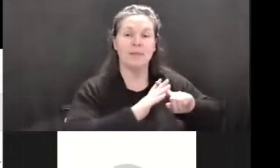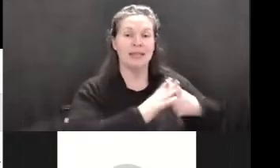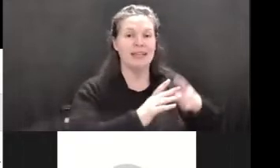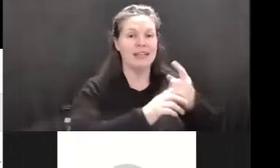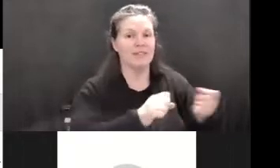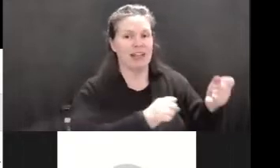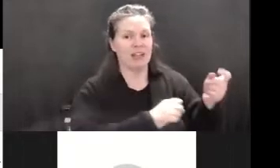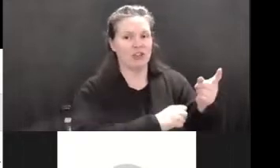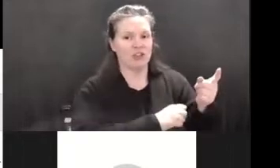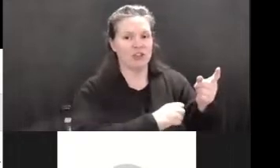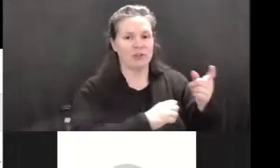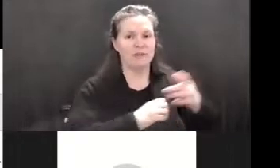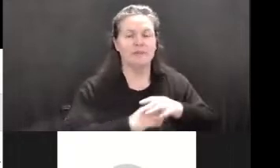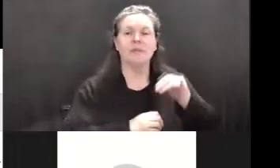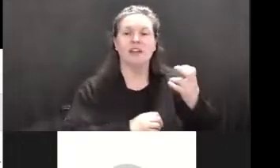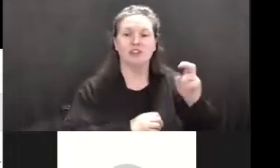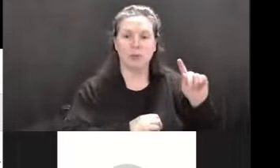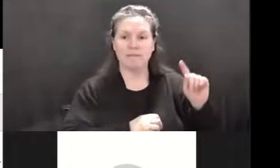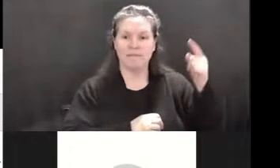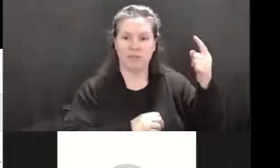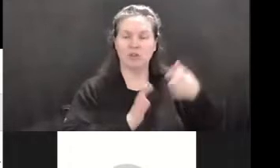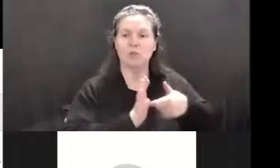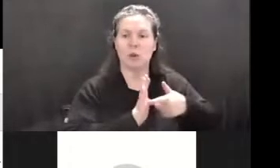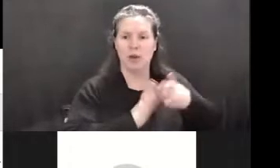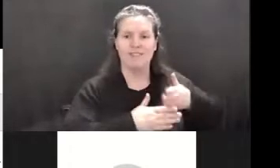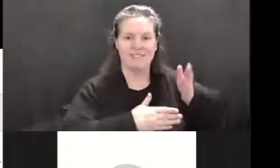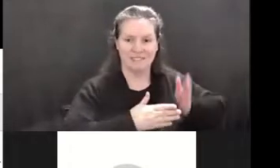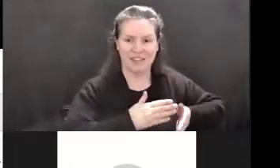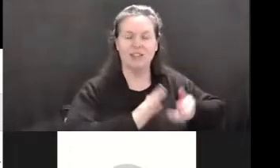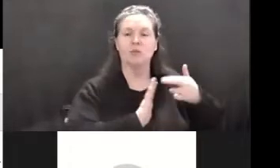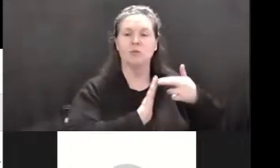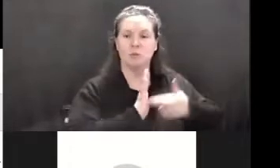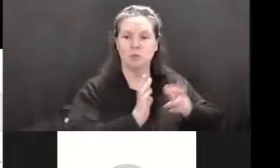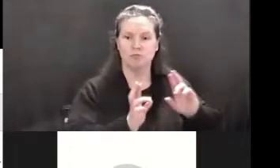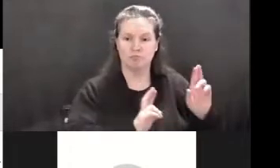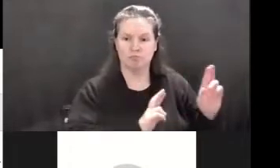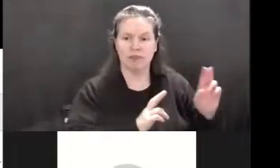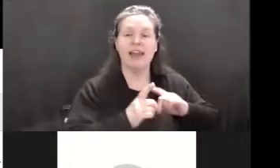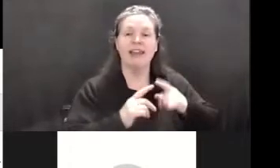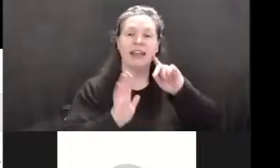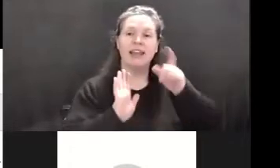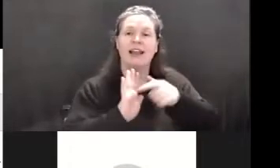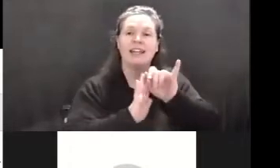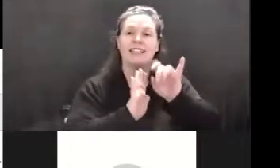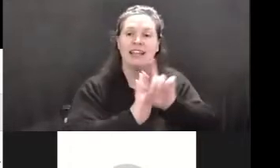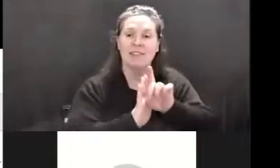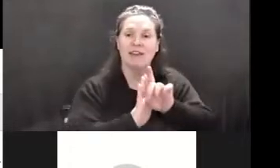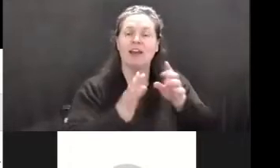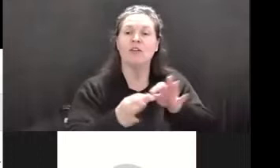so January 1st, 2023. And then we must identify free training,